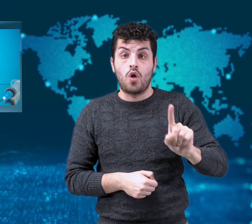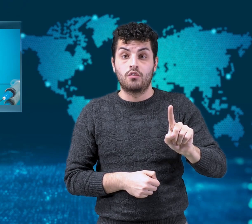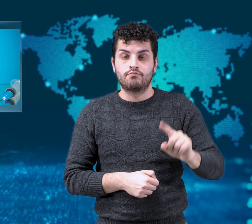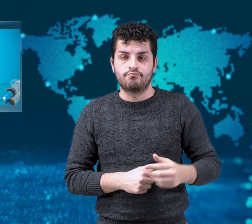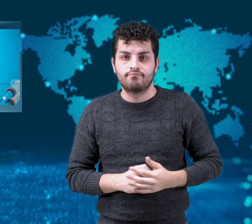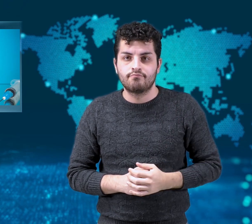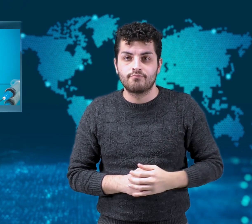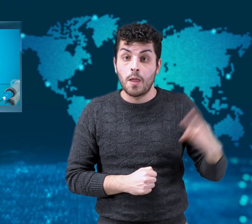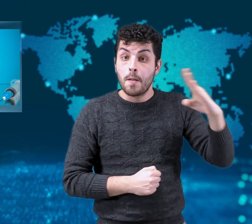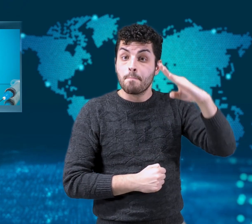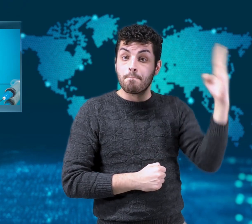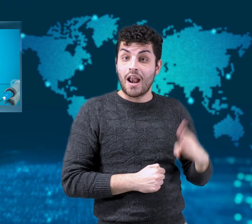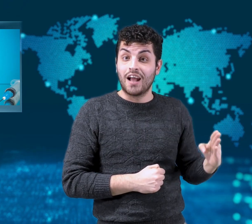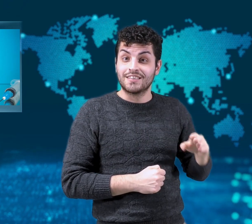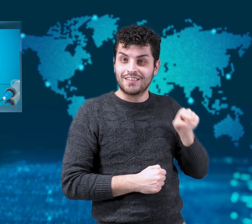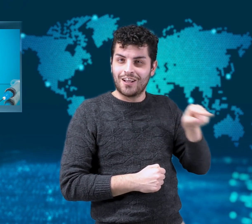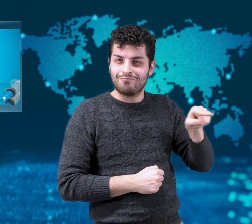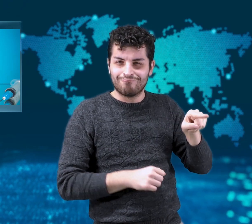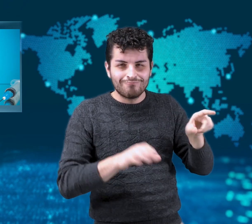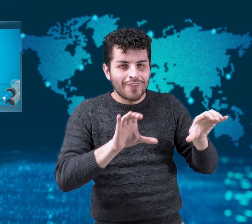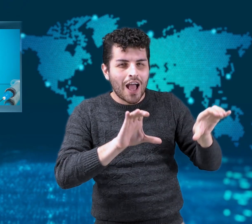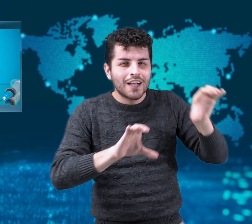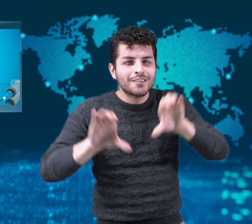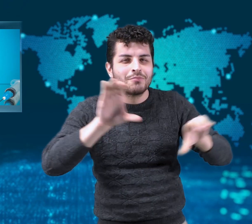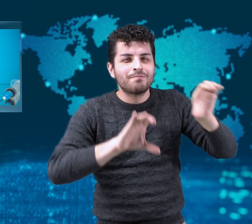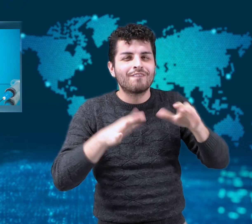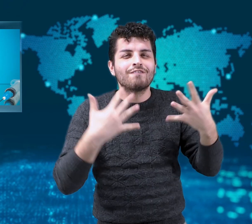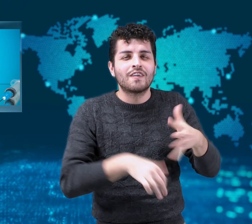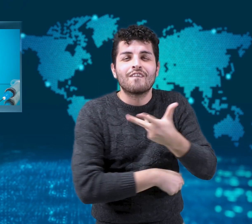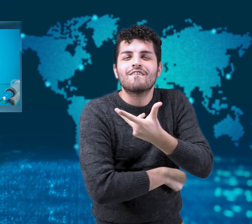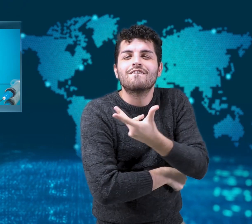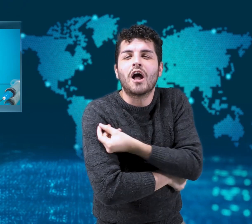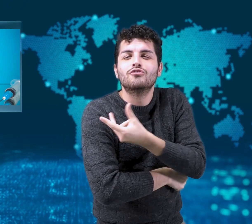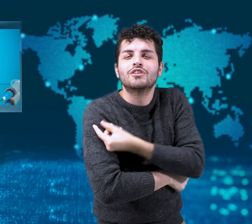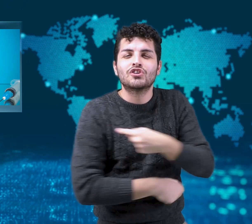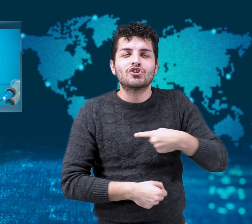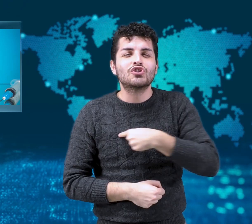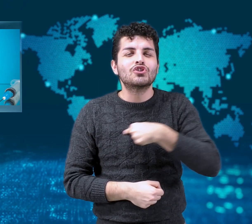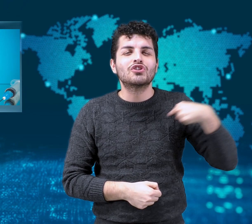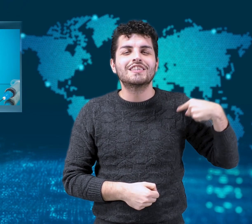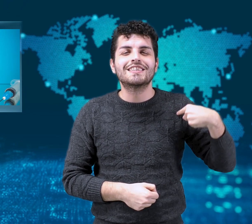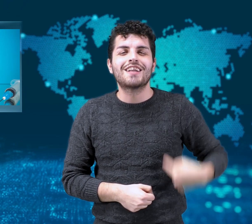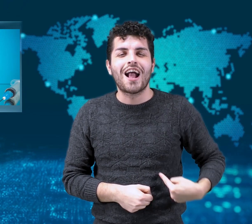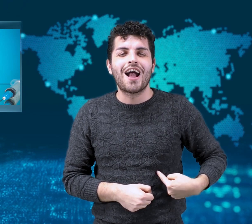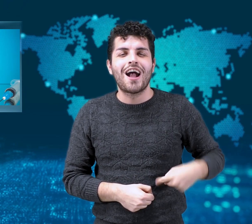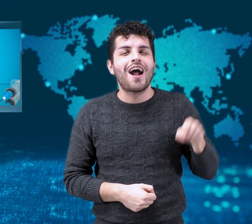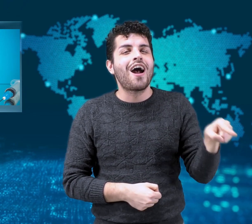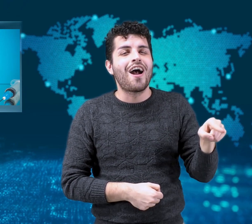because of a “serious adverse” effect,